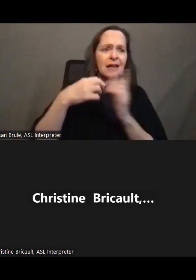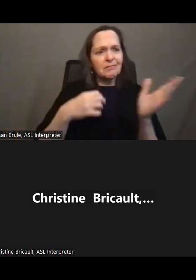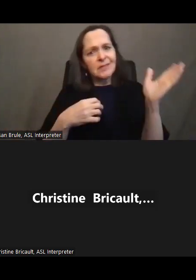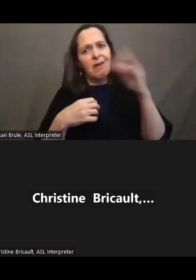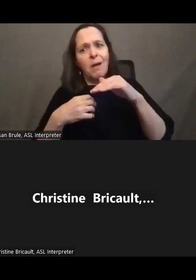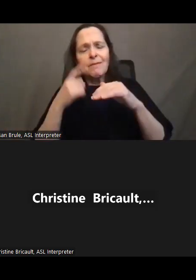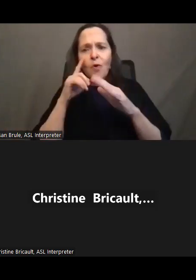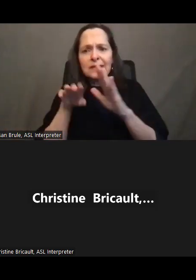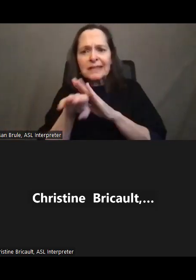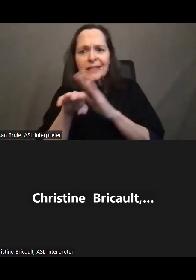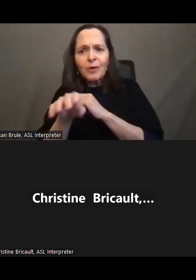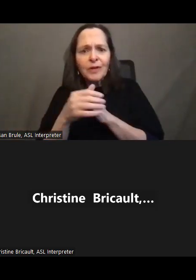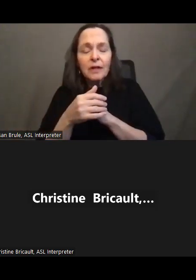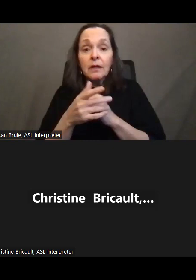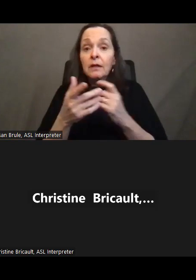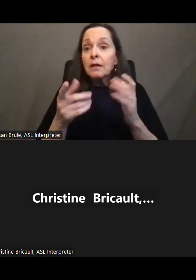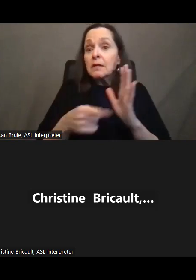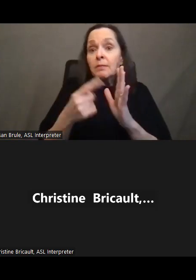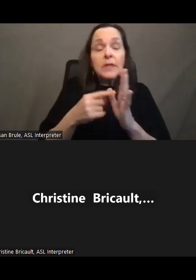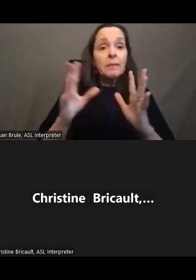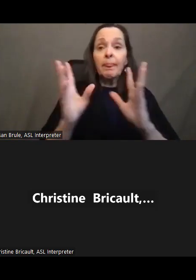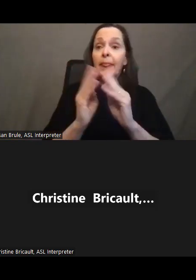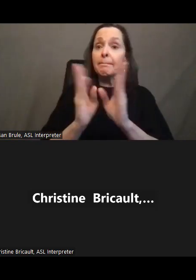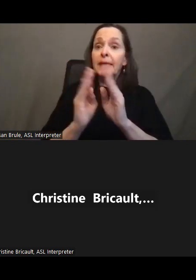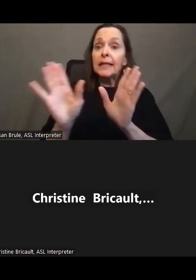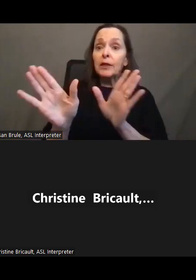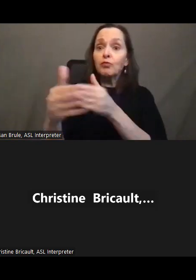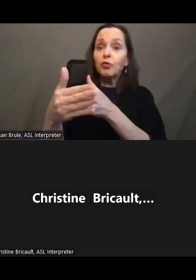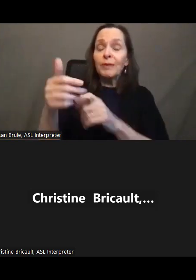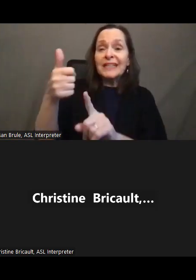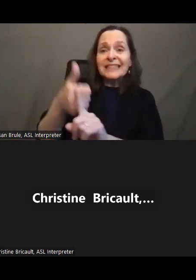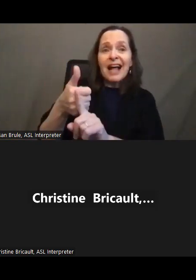are accessible and available to people with disabilities. 'Cause in this specific case,